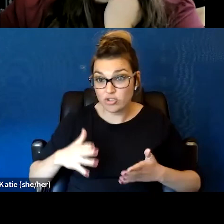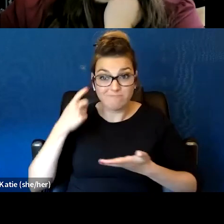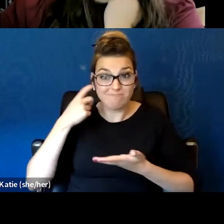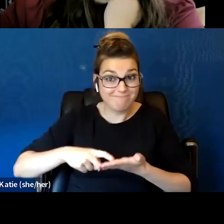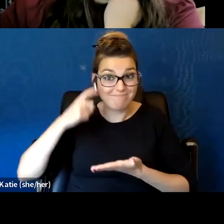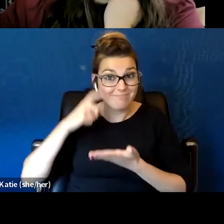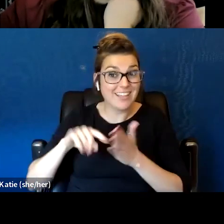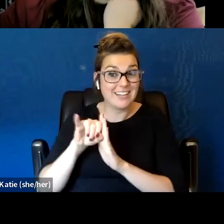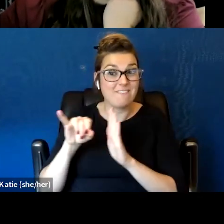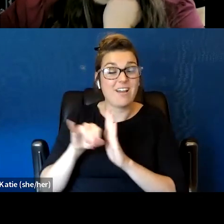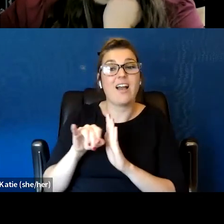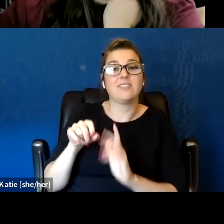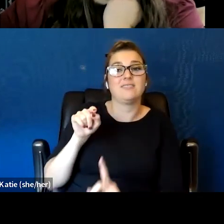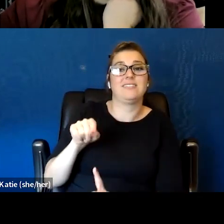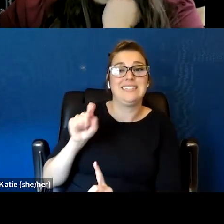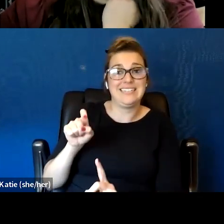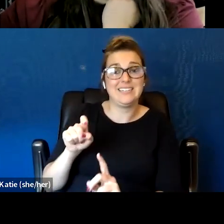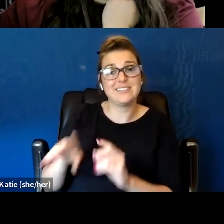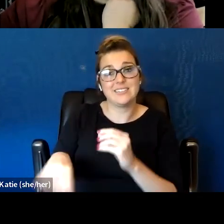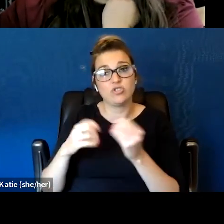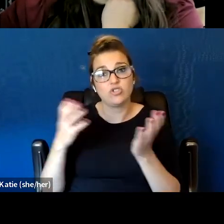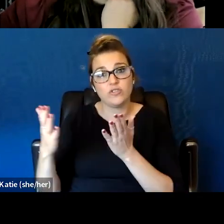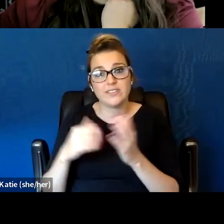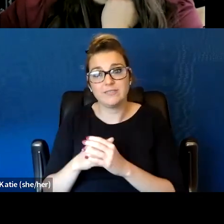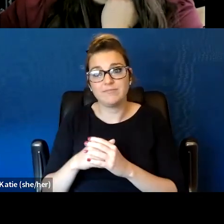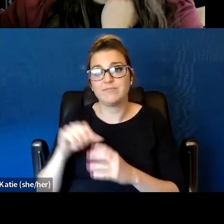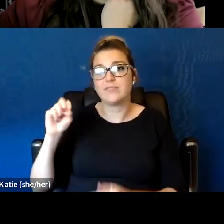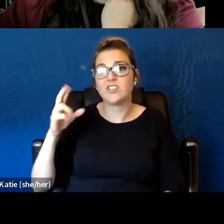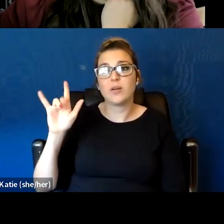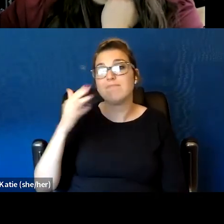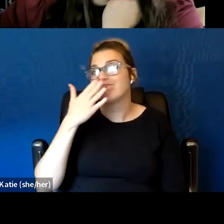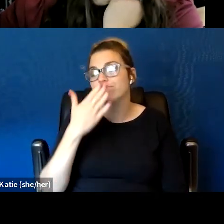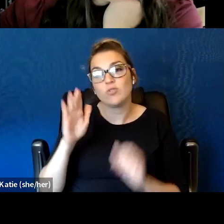That's a great question. I was just talking about this exact thing today. This happens a lot, actually,